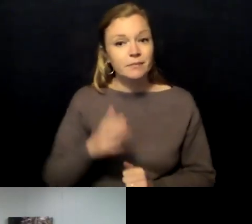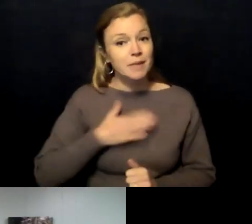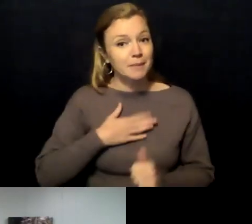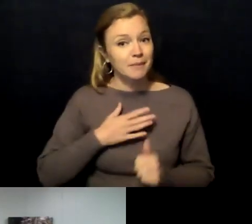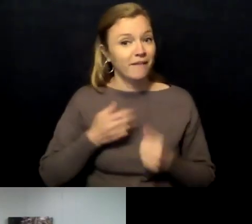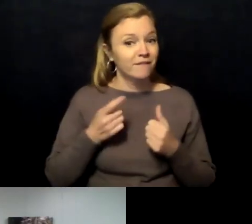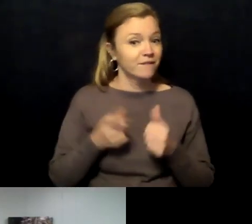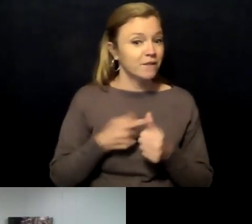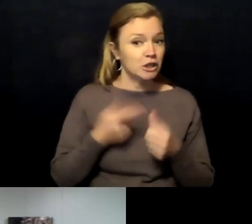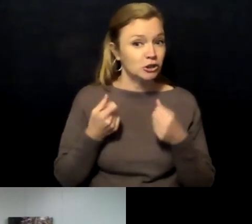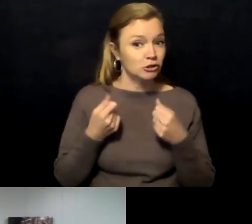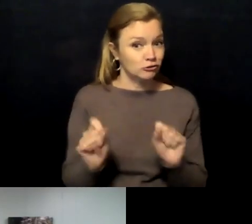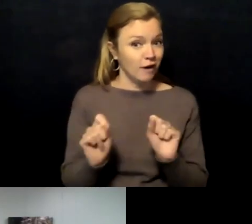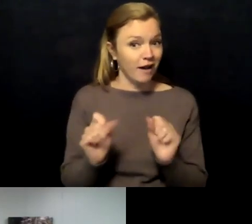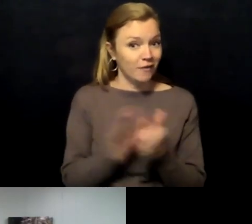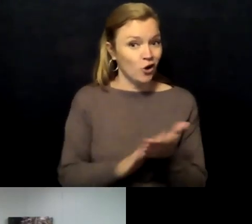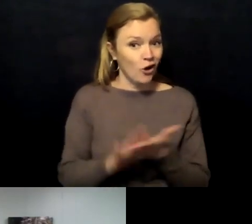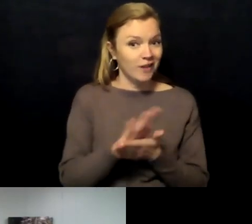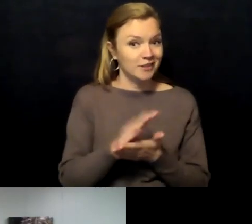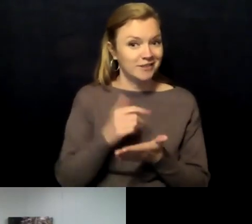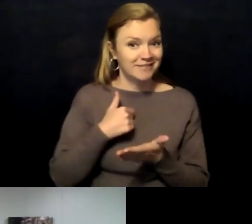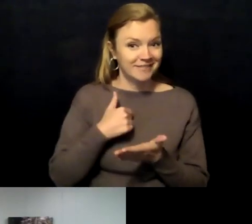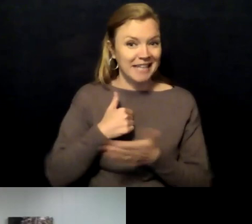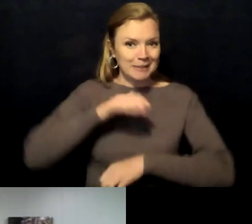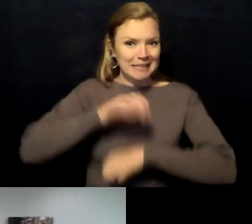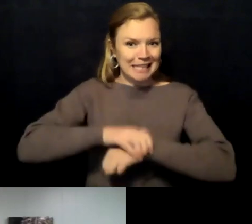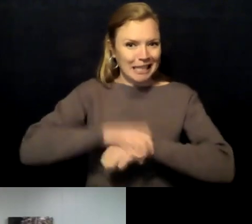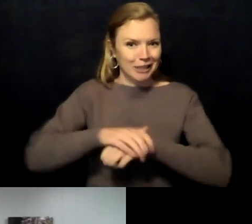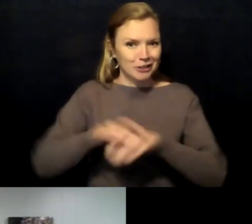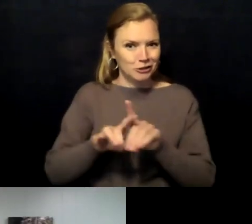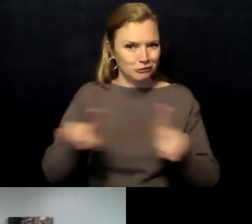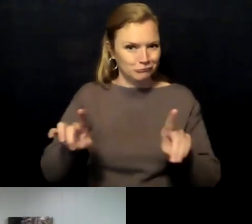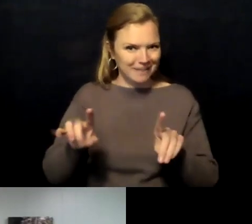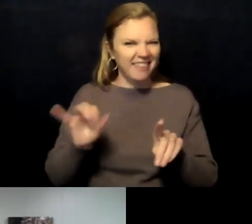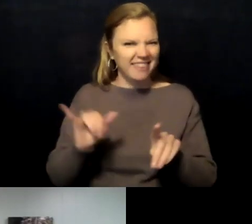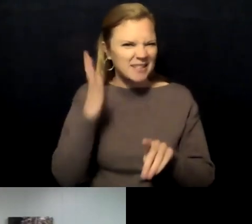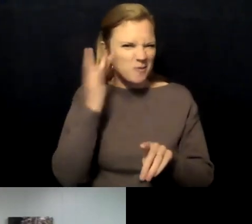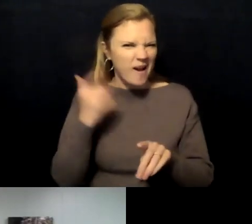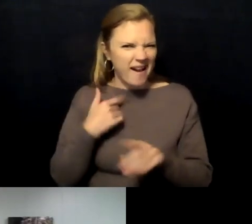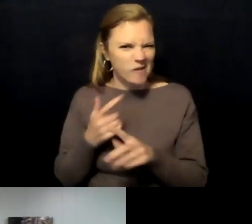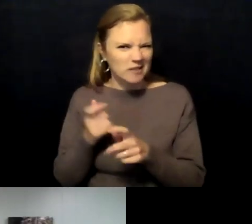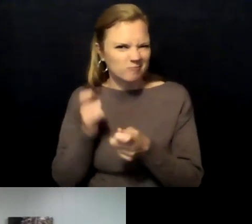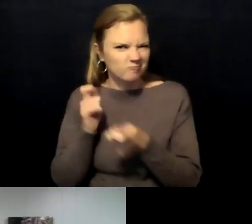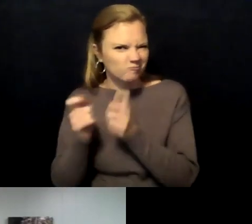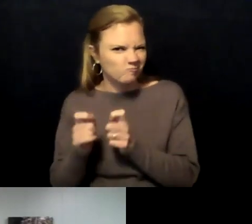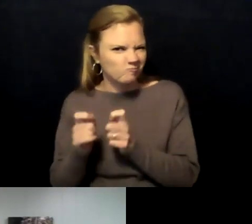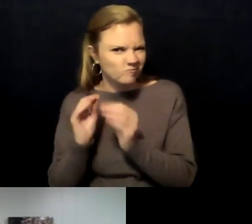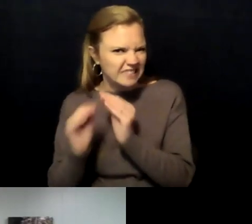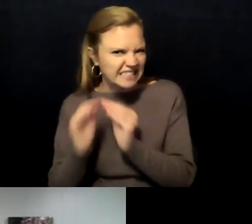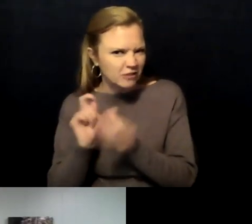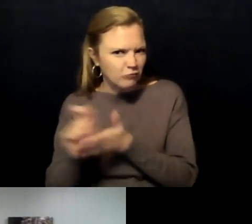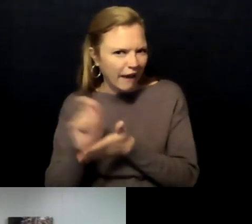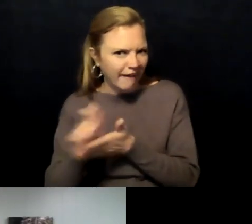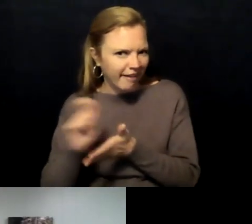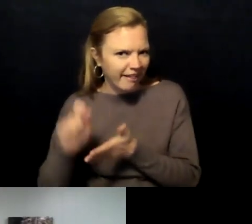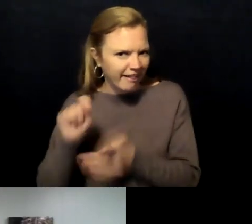english degree, which is how I ended up being the the editor. And when I was interested in going